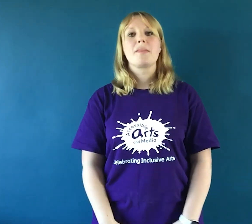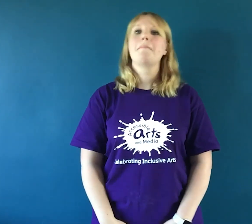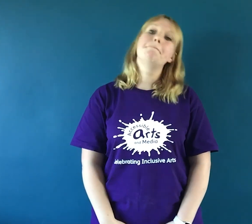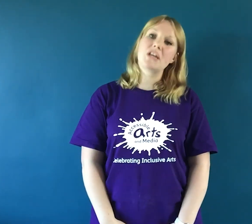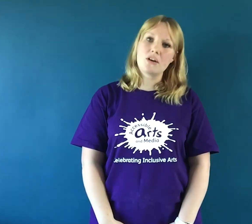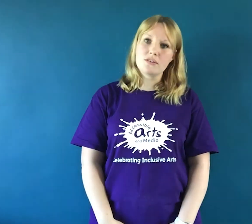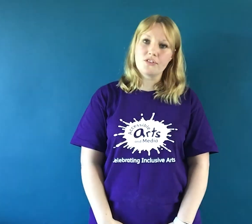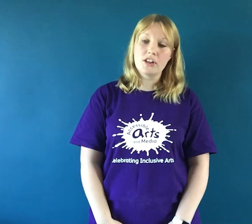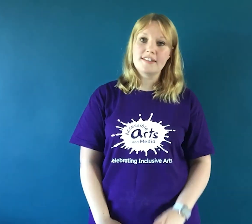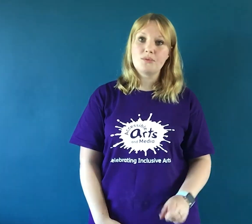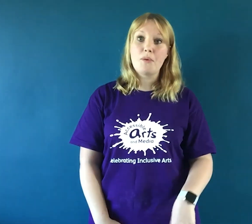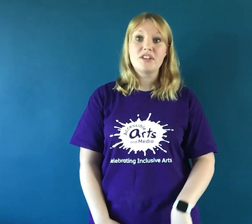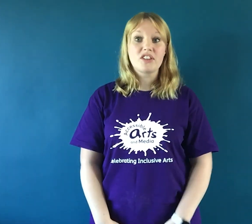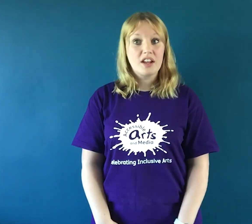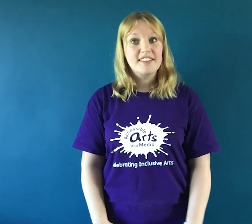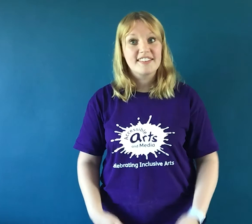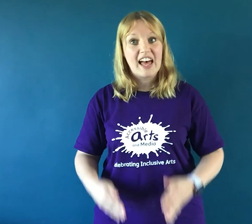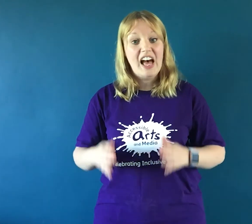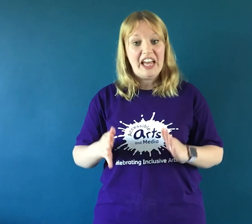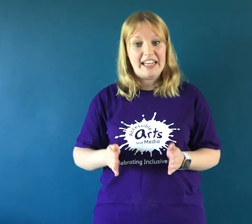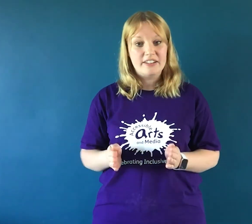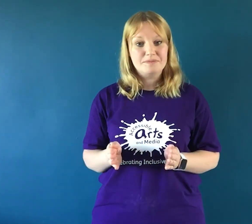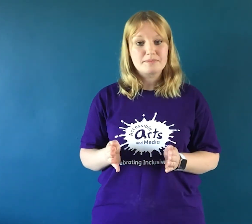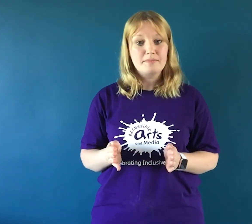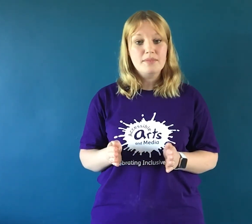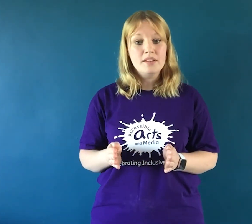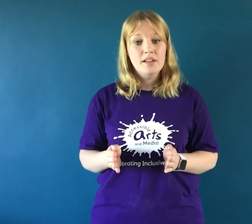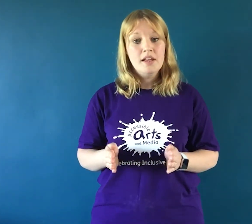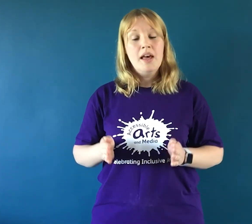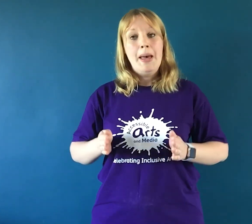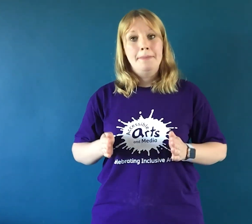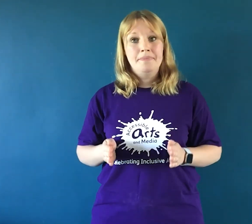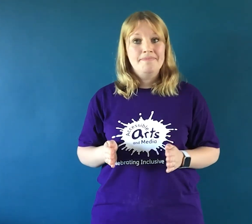Beautiful this is where we’re just going to sign.